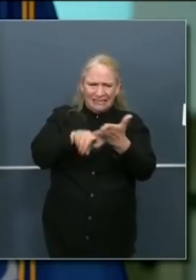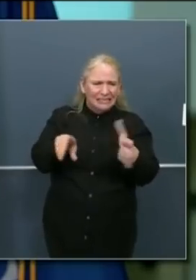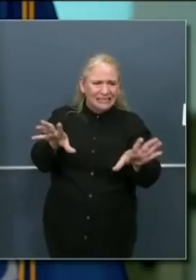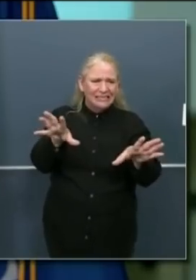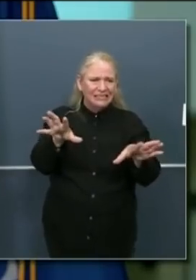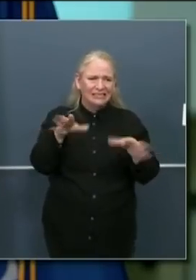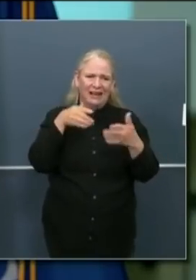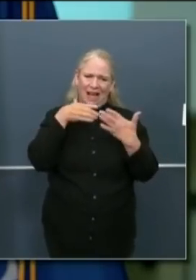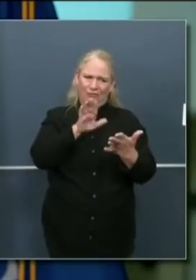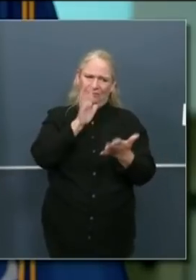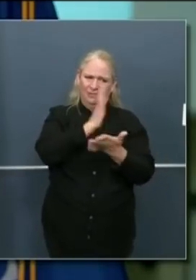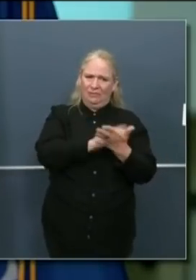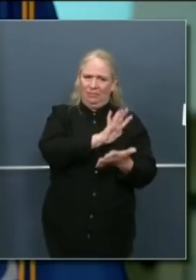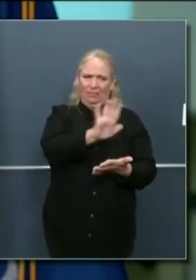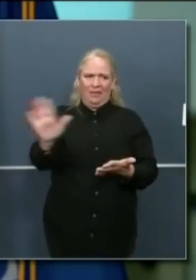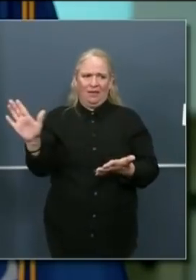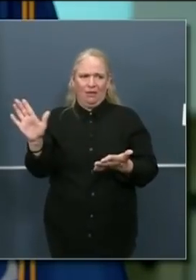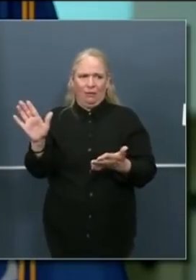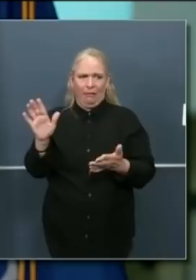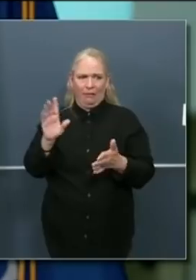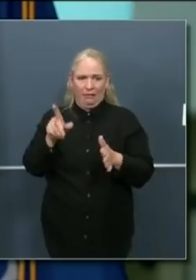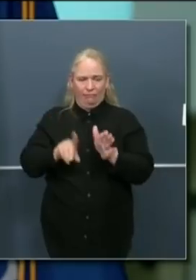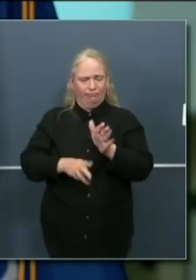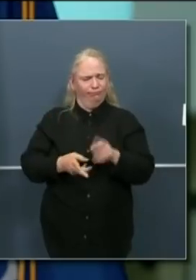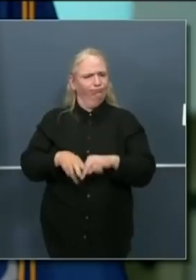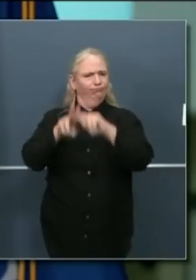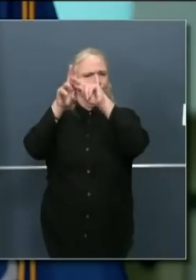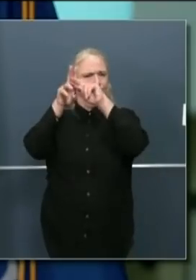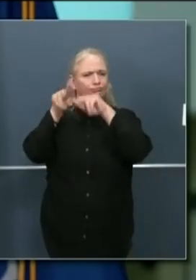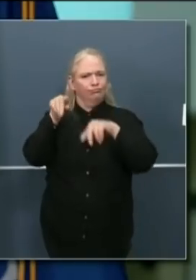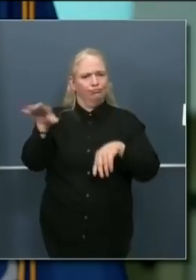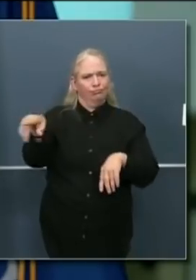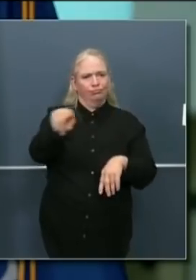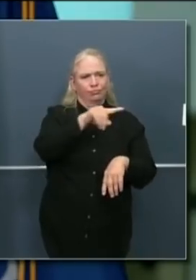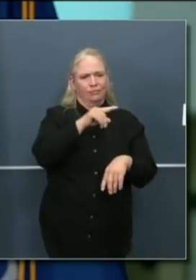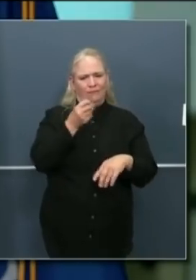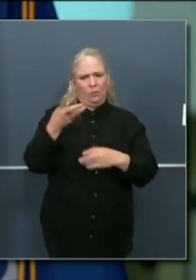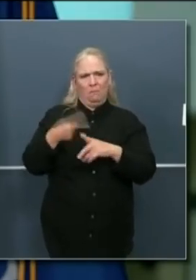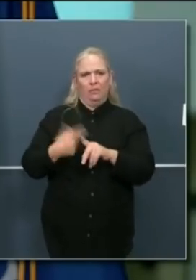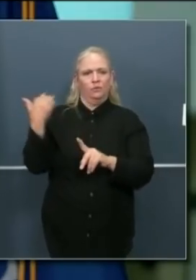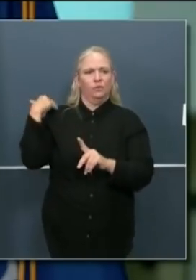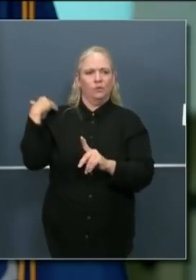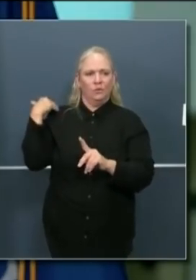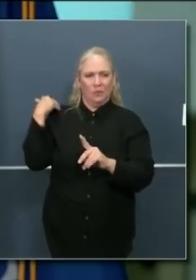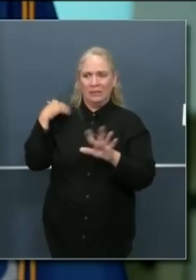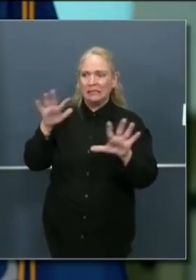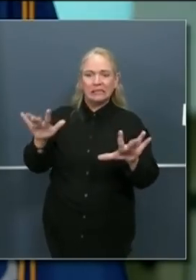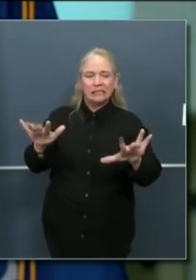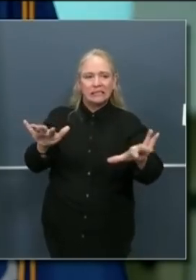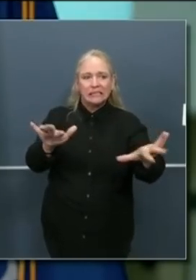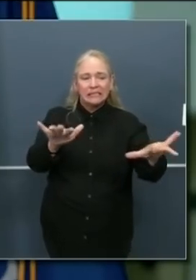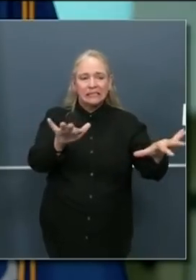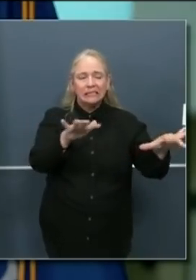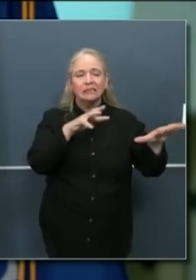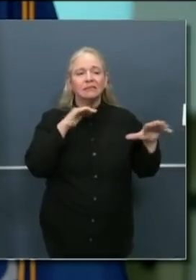VETERAN'S HOMES, AND WE'VE BEEN ABLE, I THINK, TO SUBSTANTIALLY